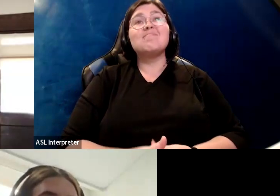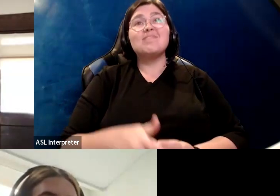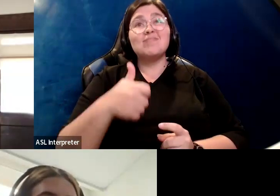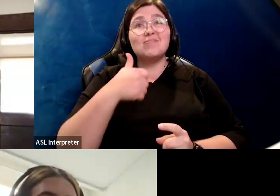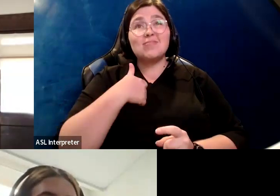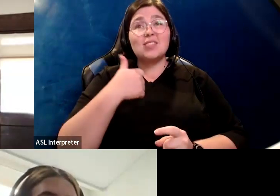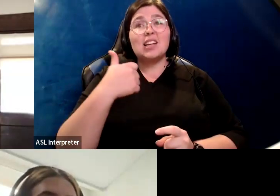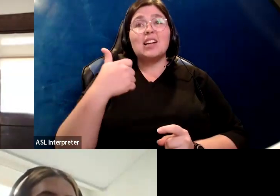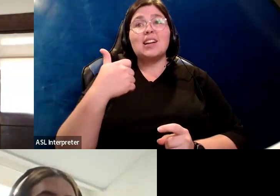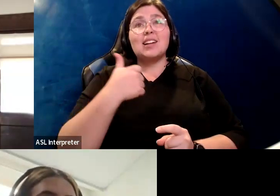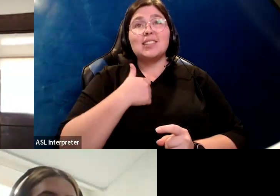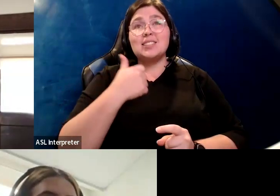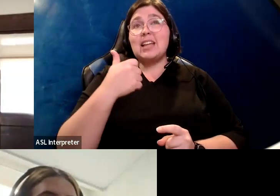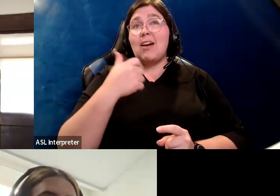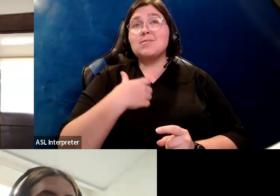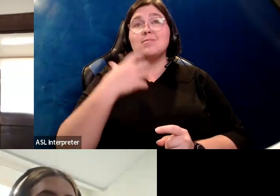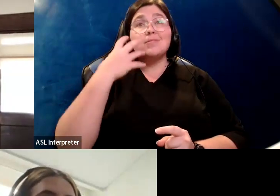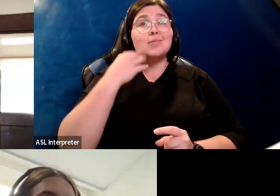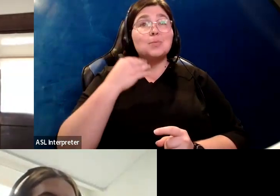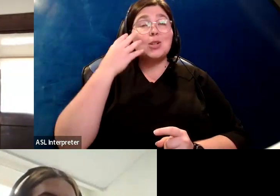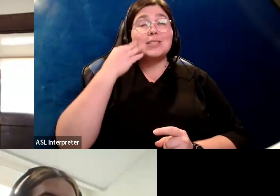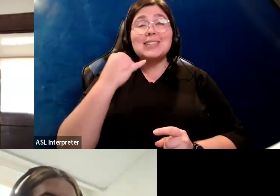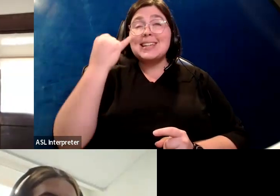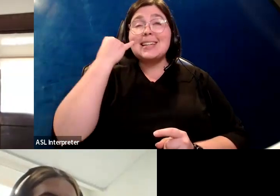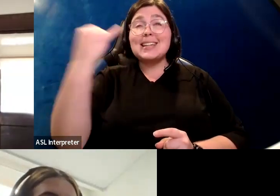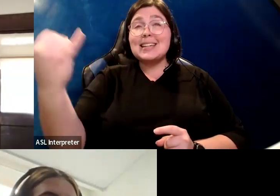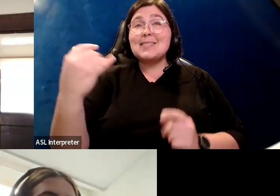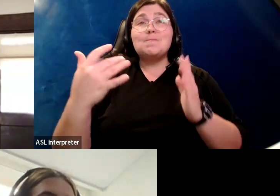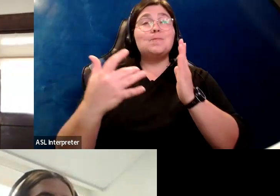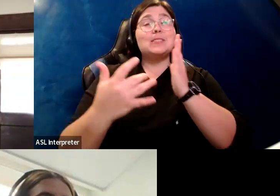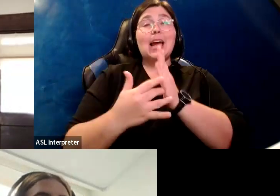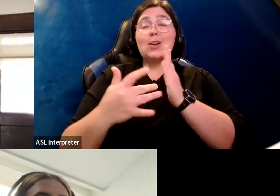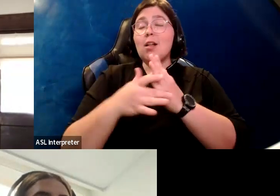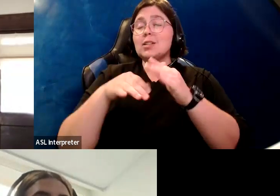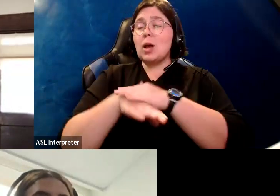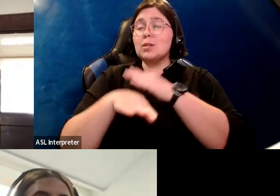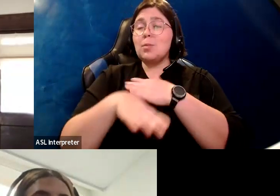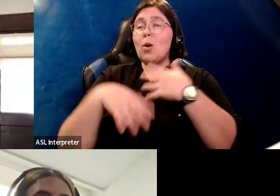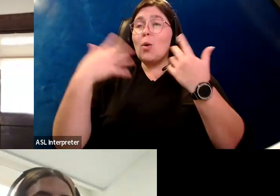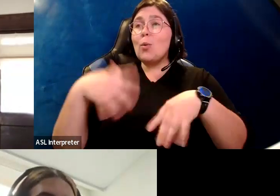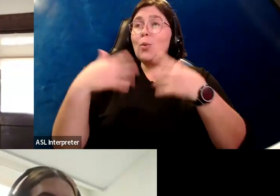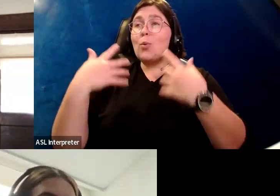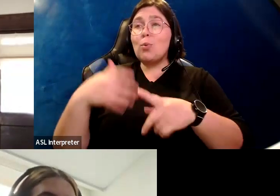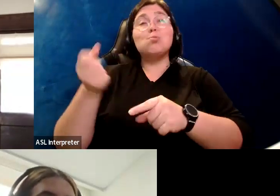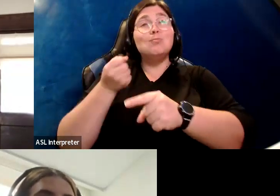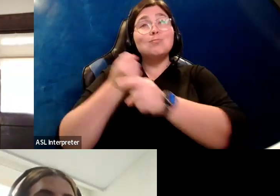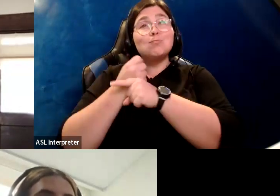that accessible technology can make in people's lives.